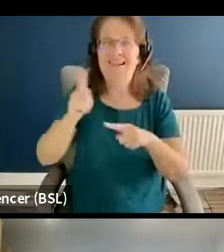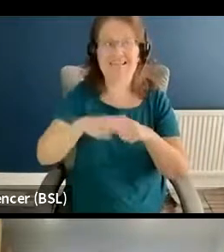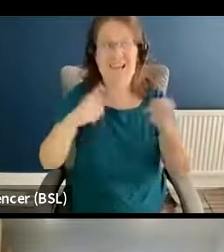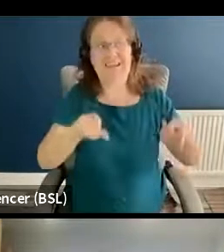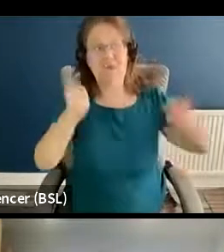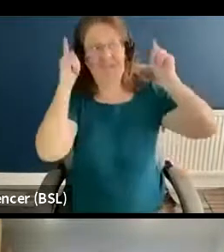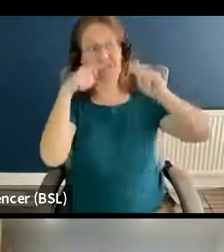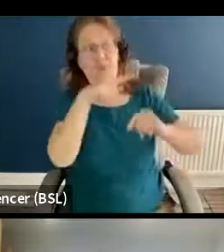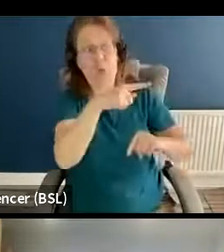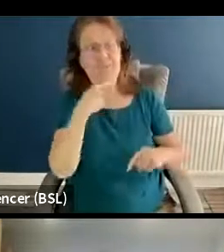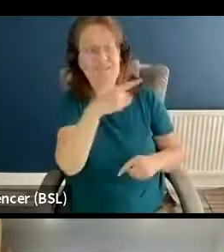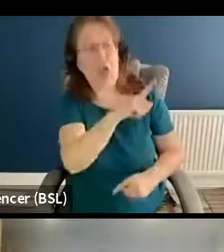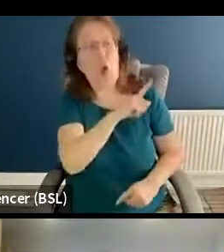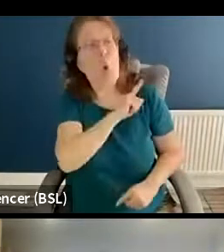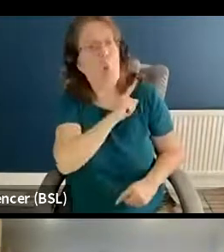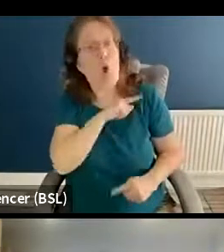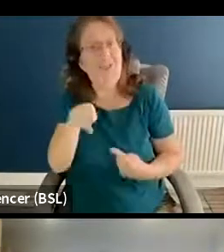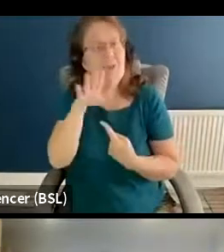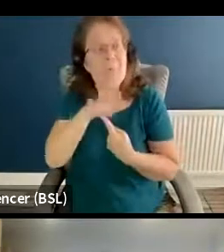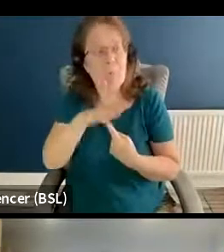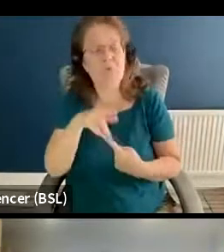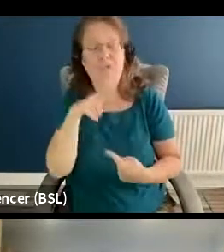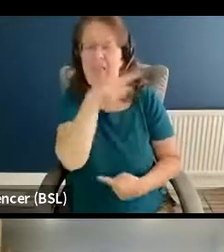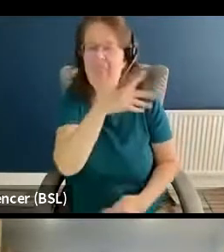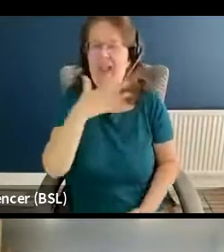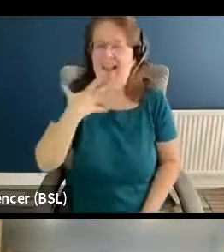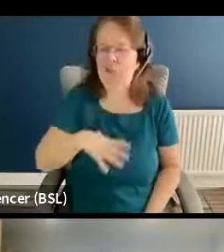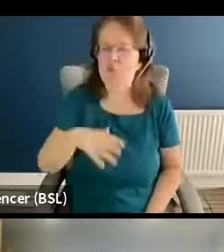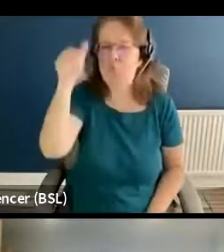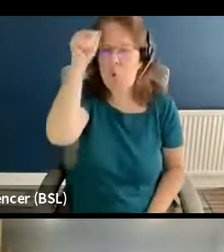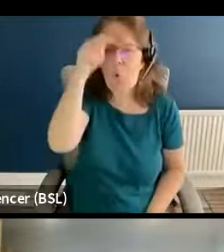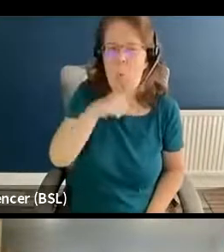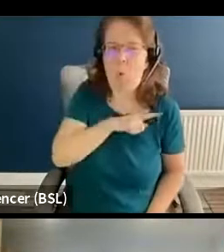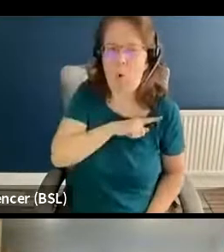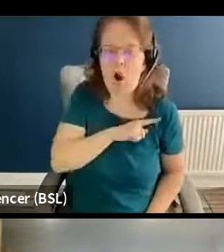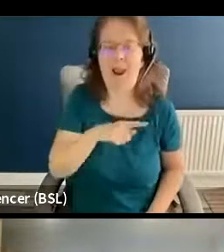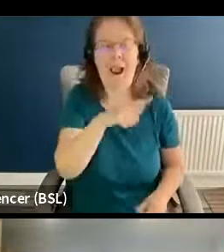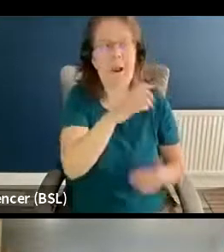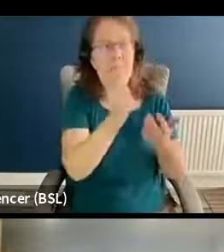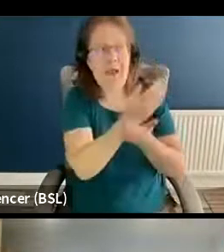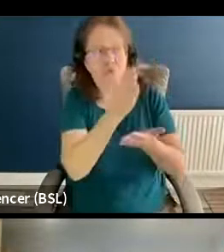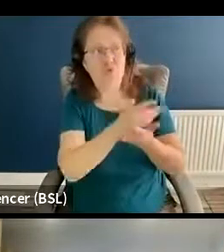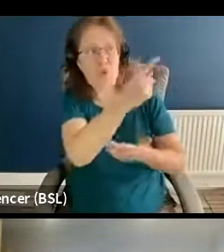it matters and how they can play a role in making sure that accessibility has given them a priority